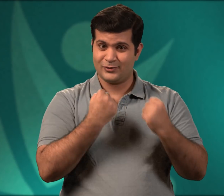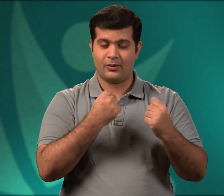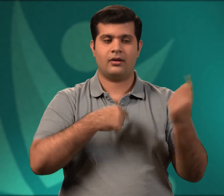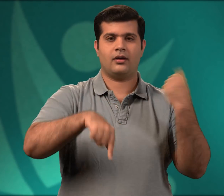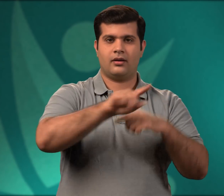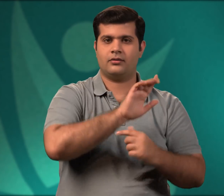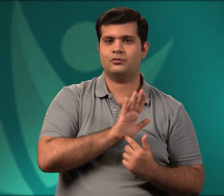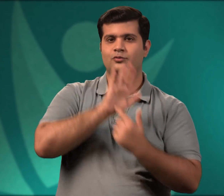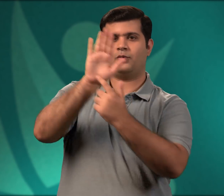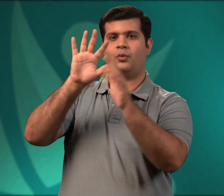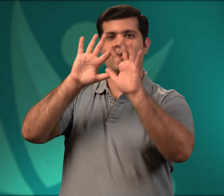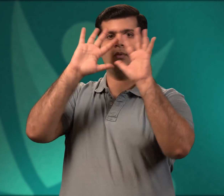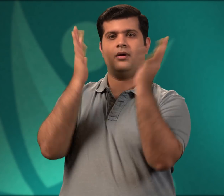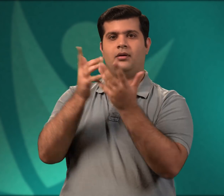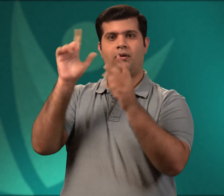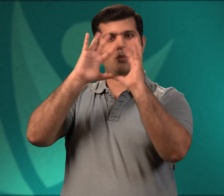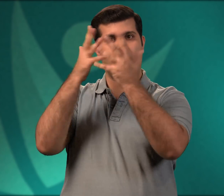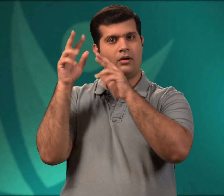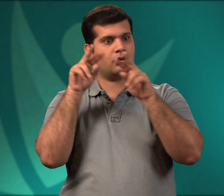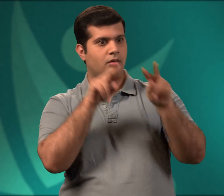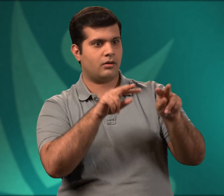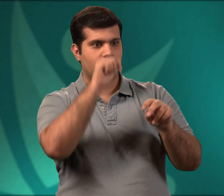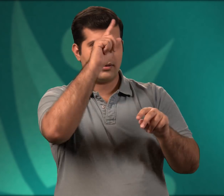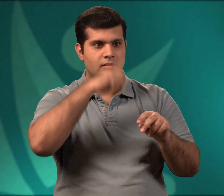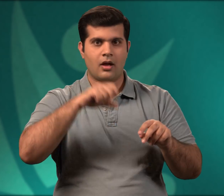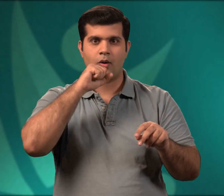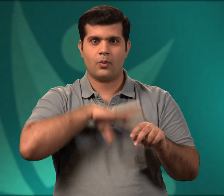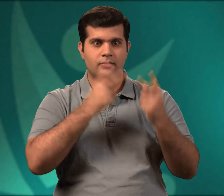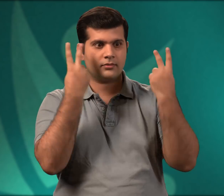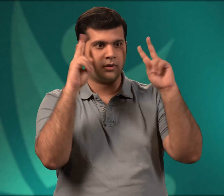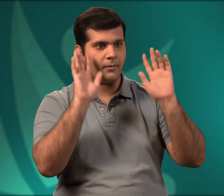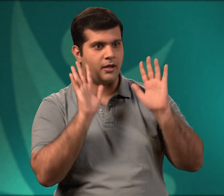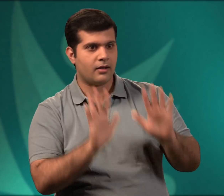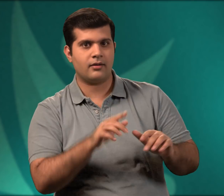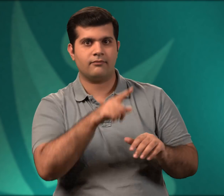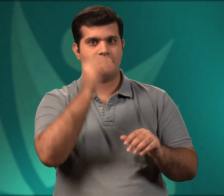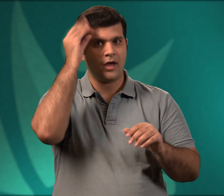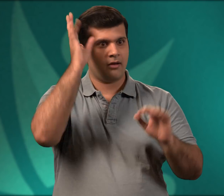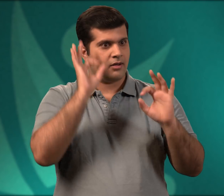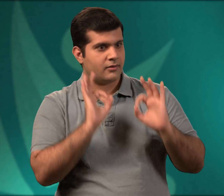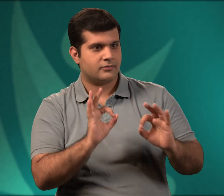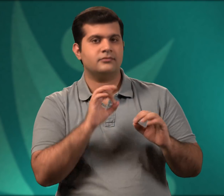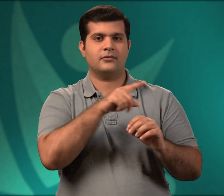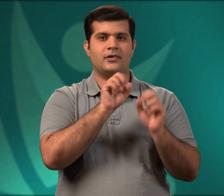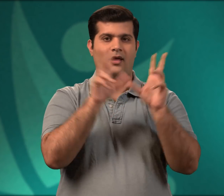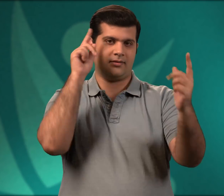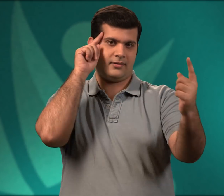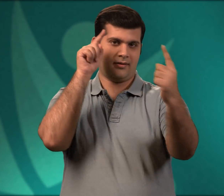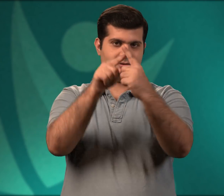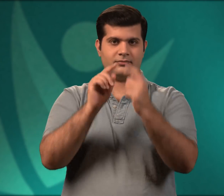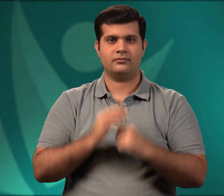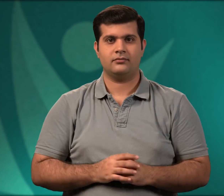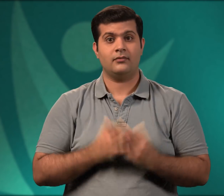YADI wants to show this to the world, so that the world sees this and notices that there are a large number of youth who have a lot of awareness. This is YADI's aim.